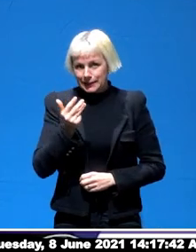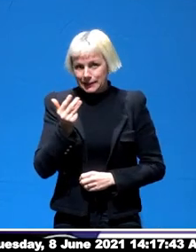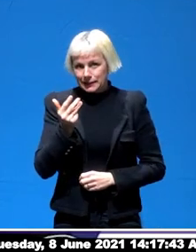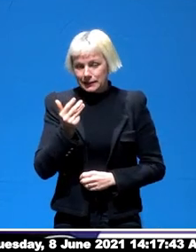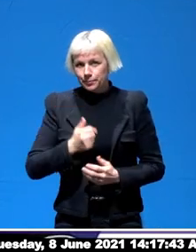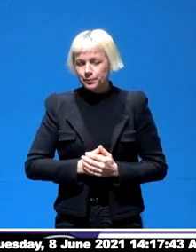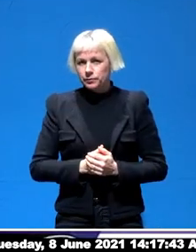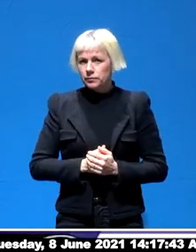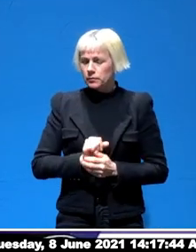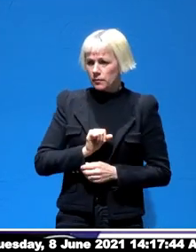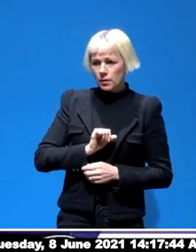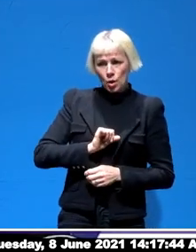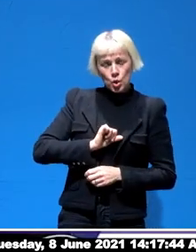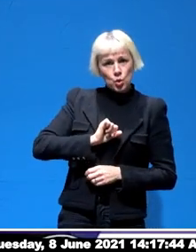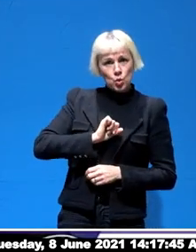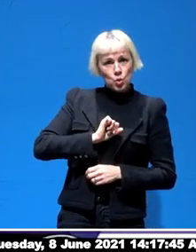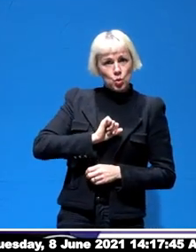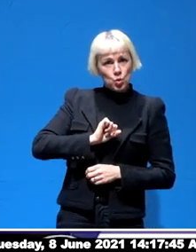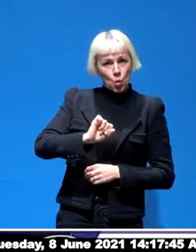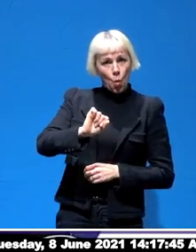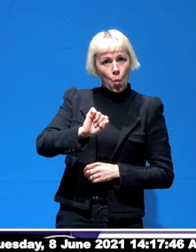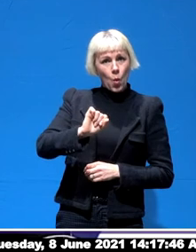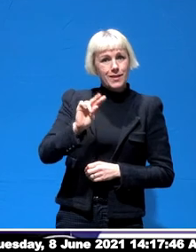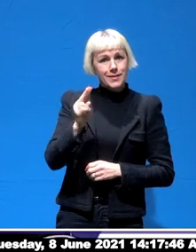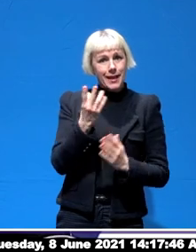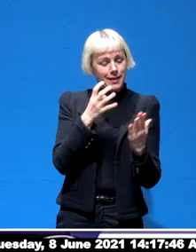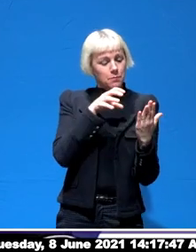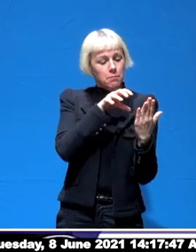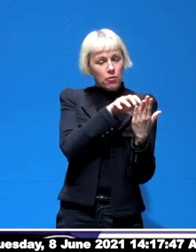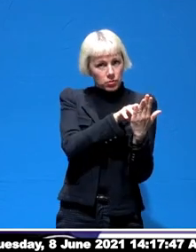In your second statement, paragraph 14a, you say: